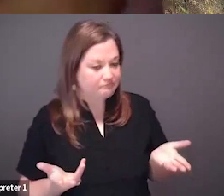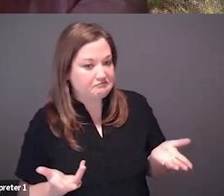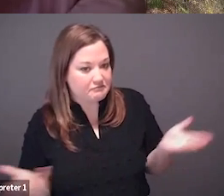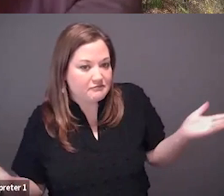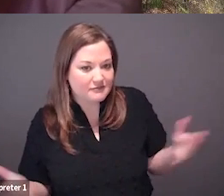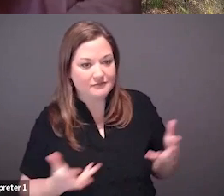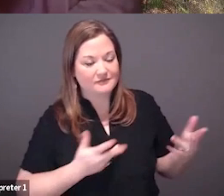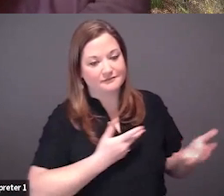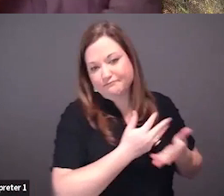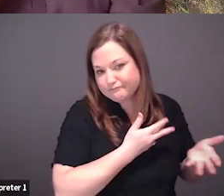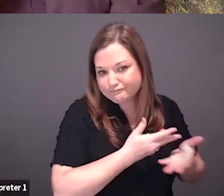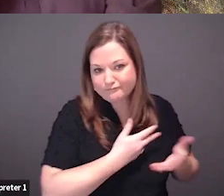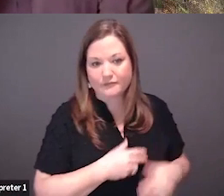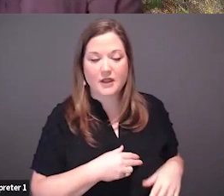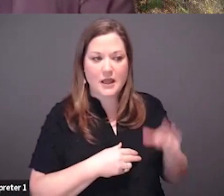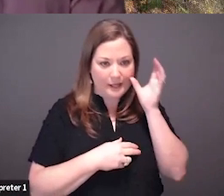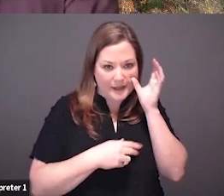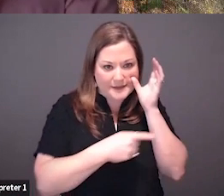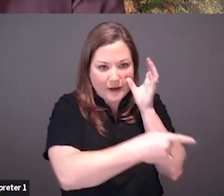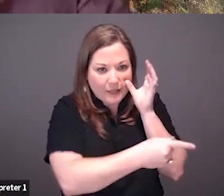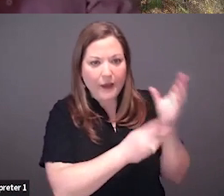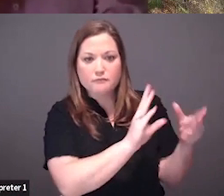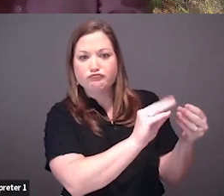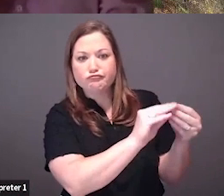From listening to them talk about actual complexity,